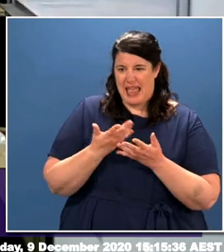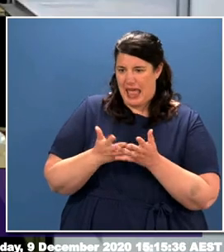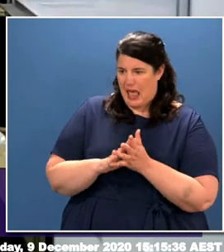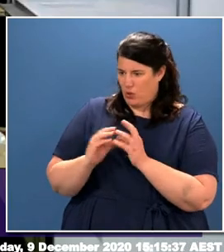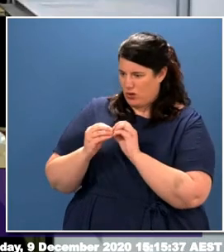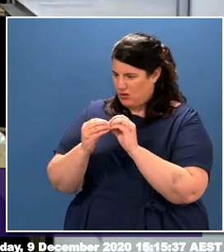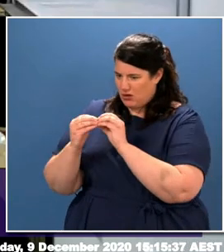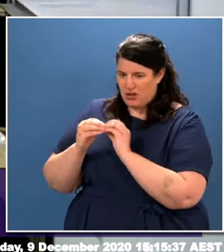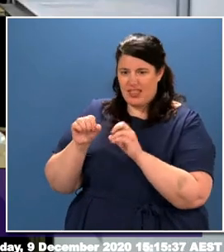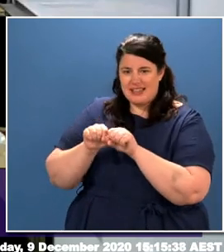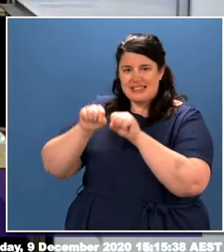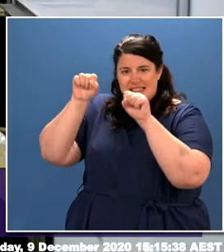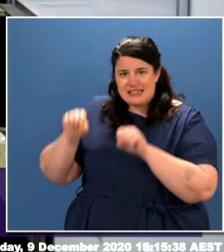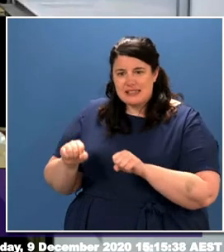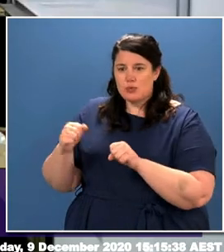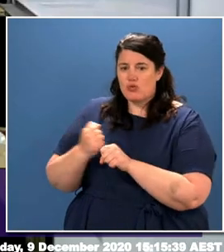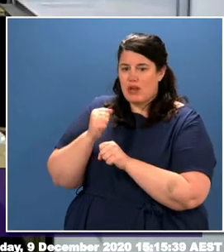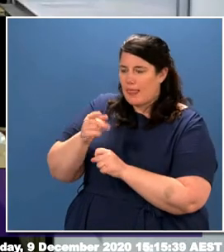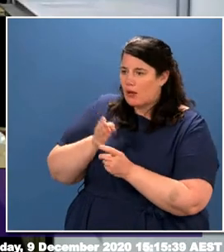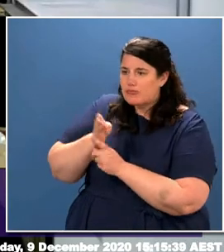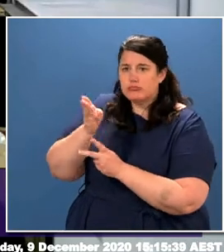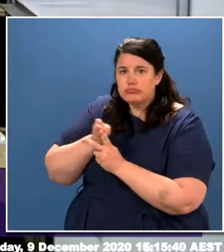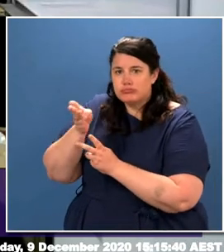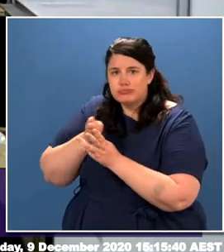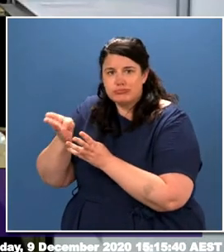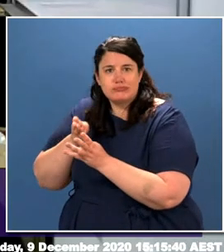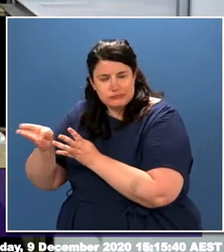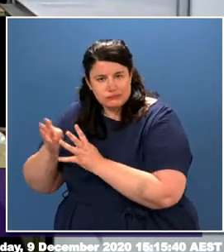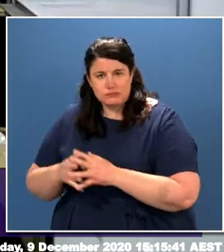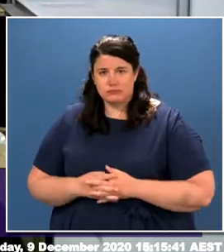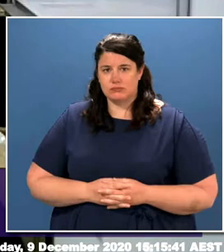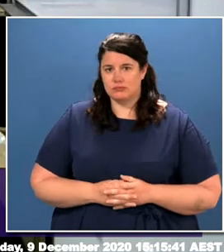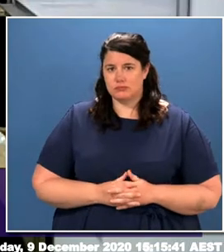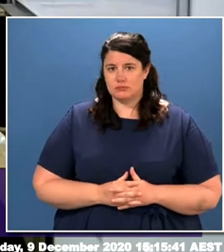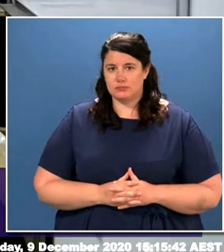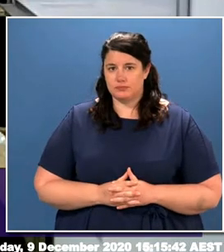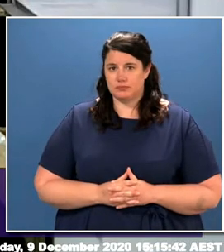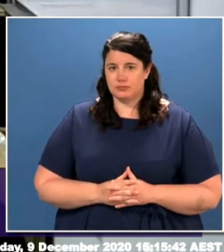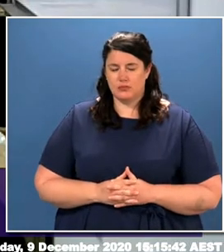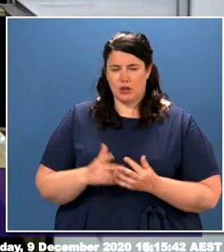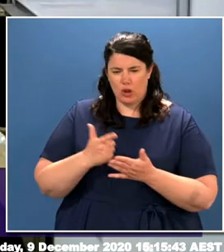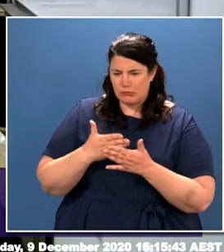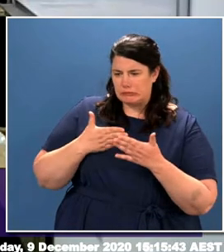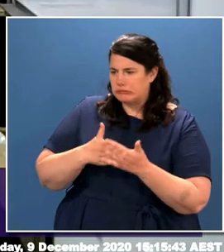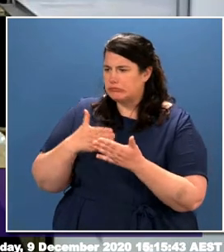or create their own pathways against a lot of the barriers that they have encountered.